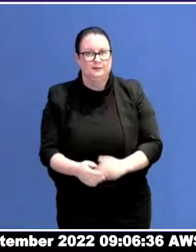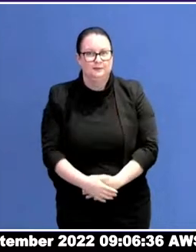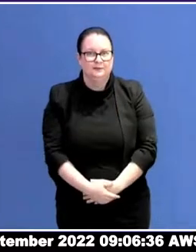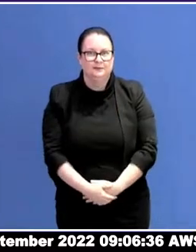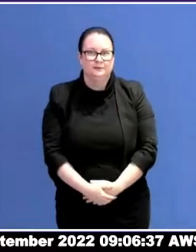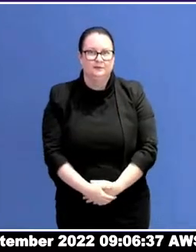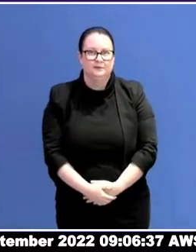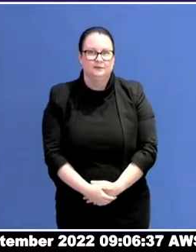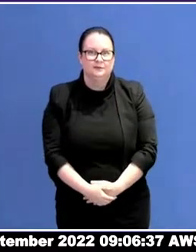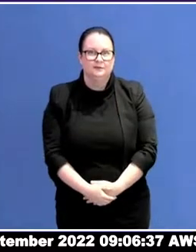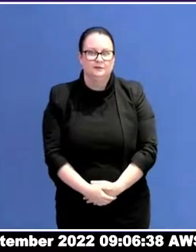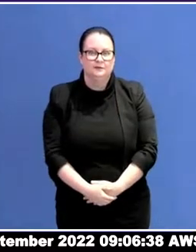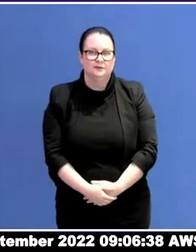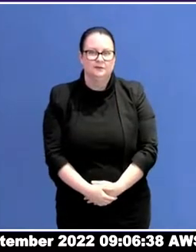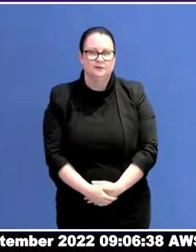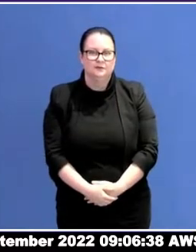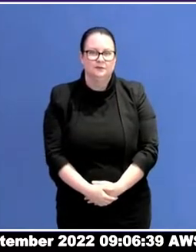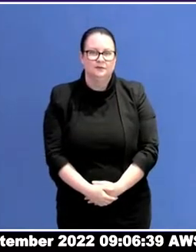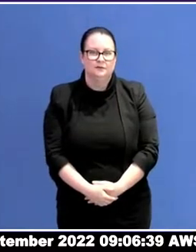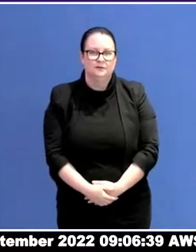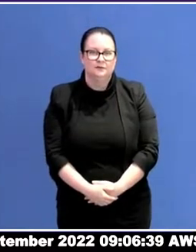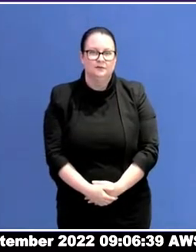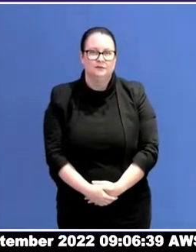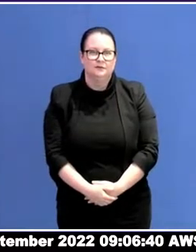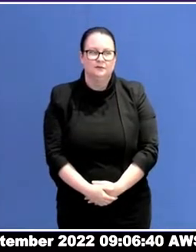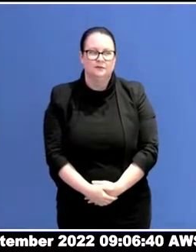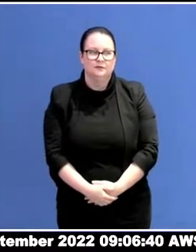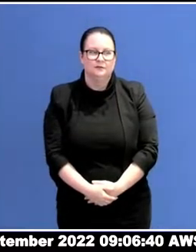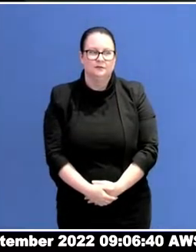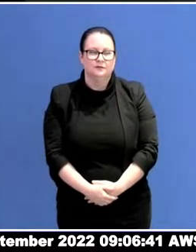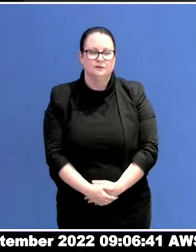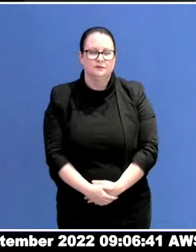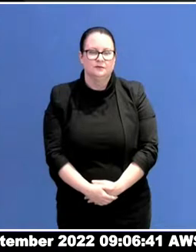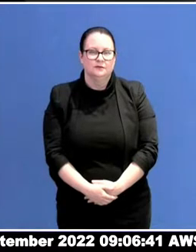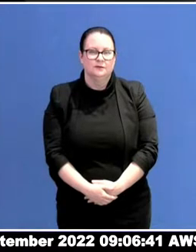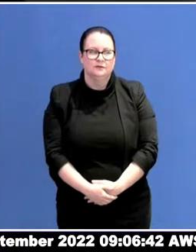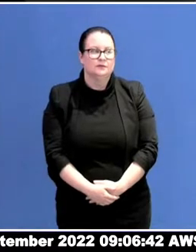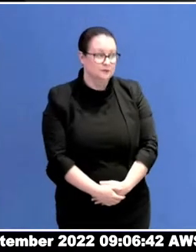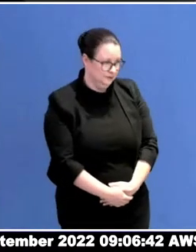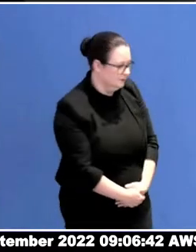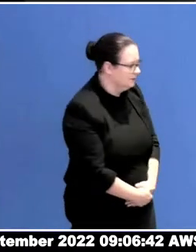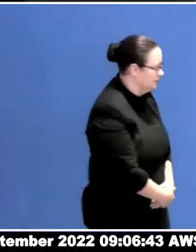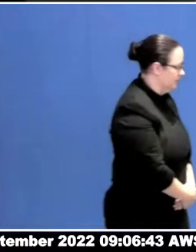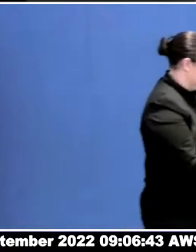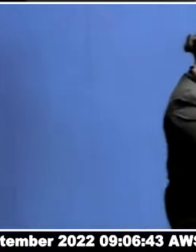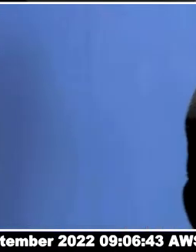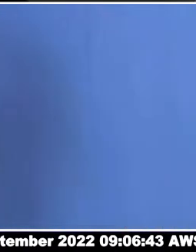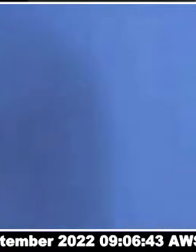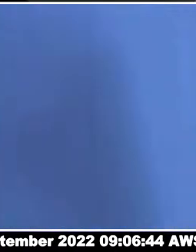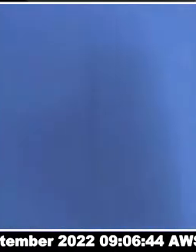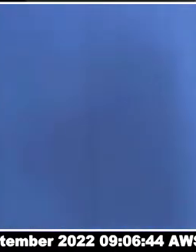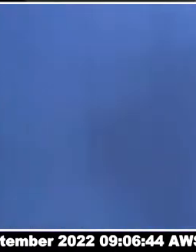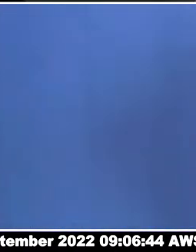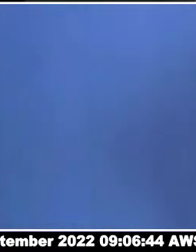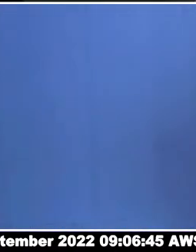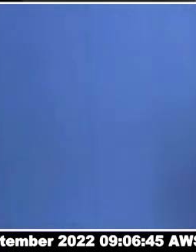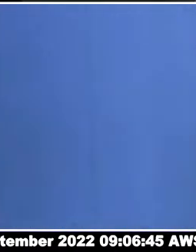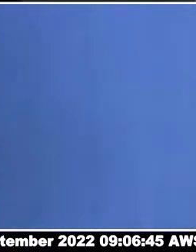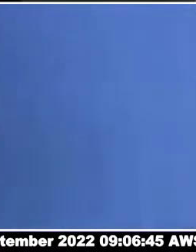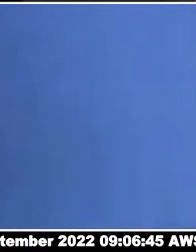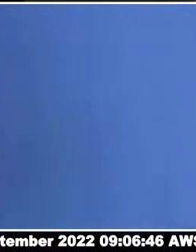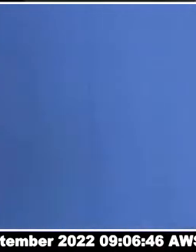You've had considerable experience with dealing with people